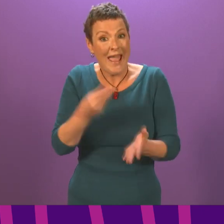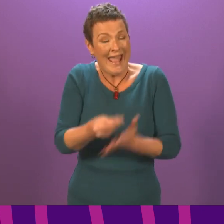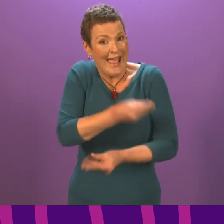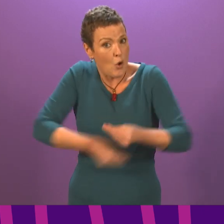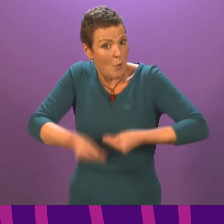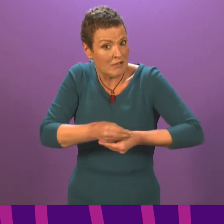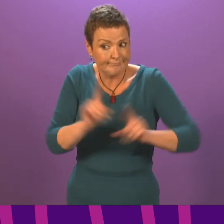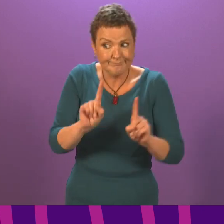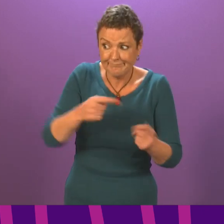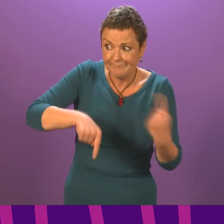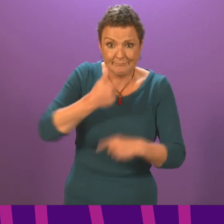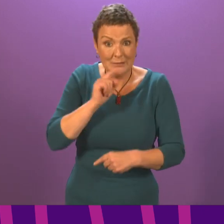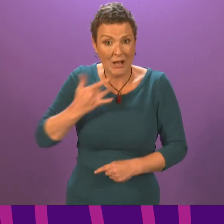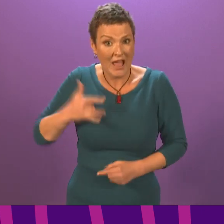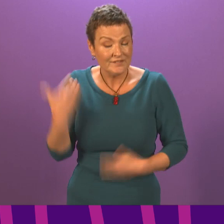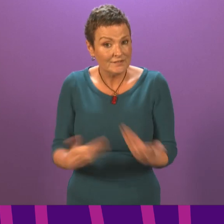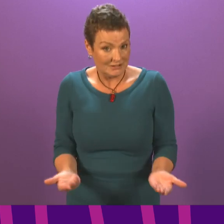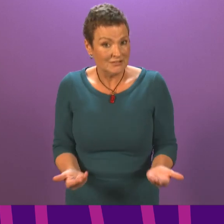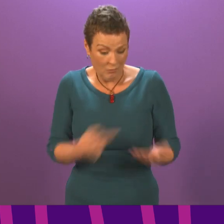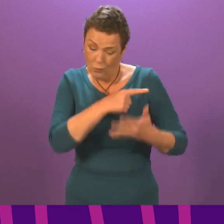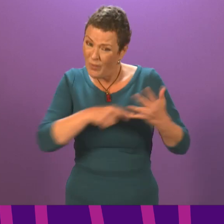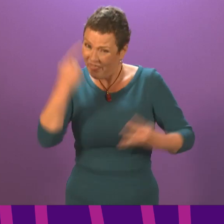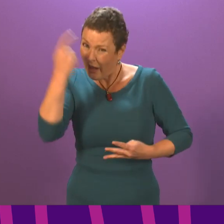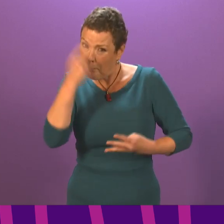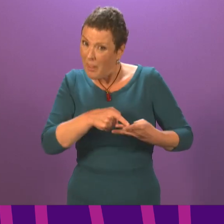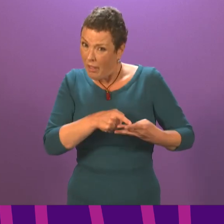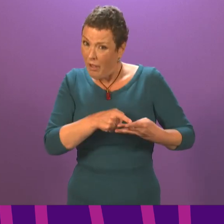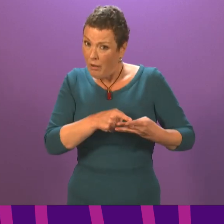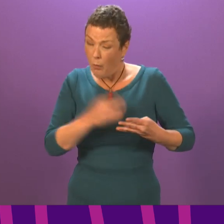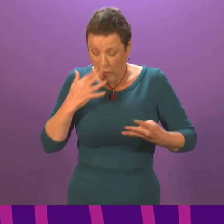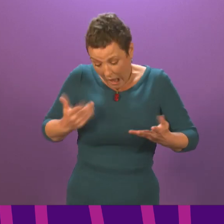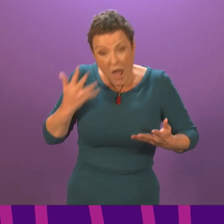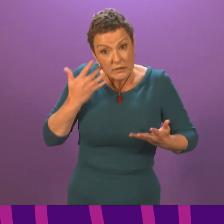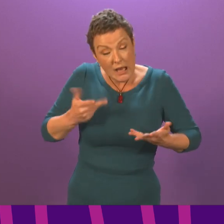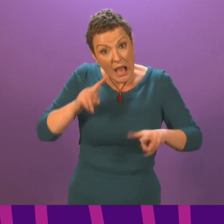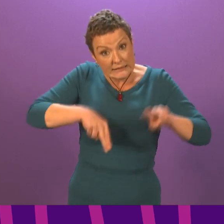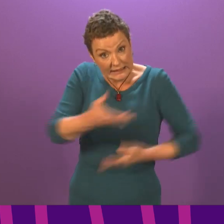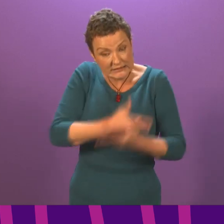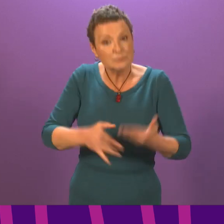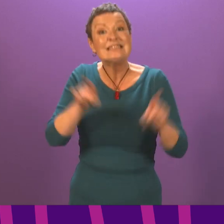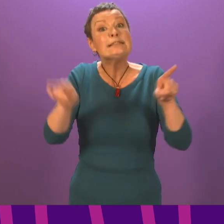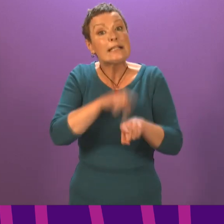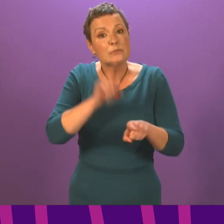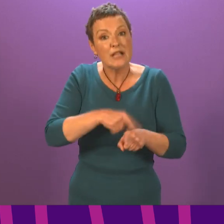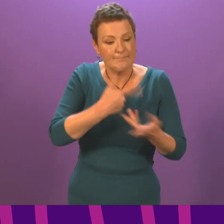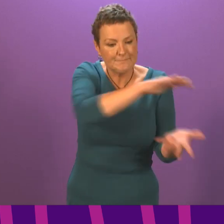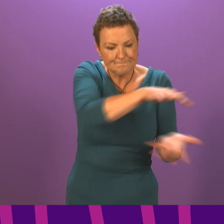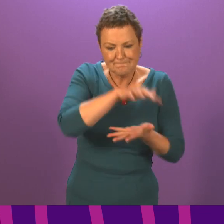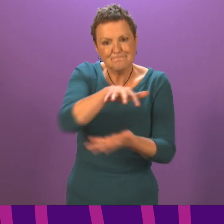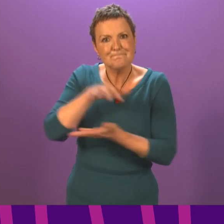it. As part of that assessment process, we consider the data for each local authority very carefully.